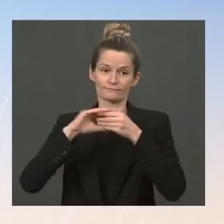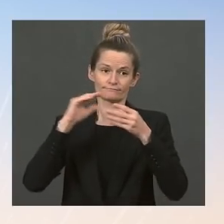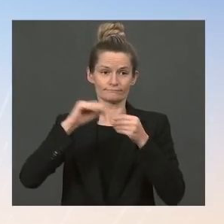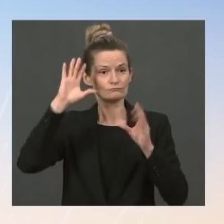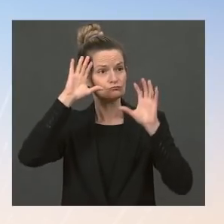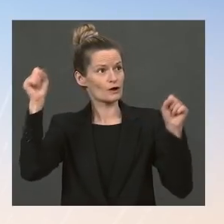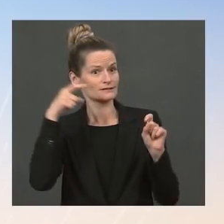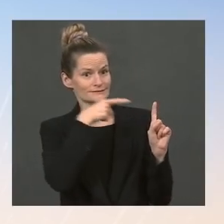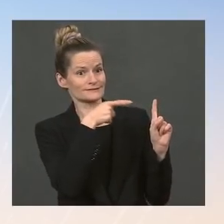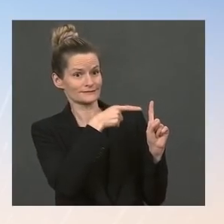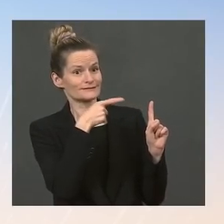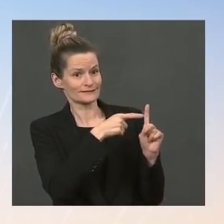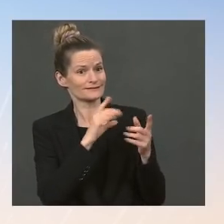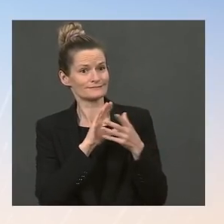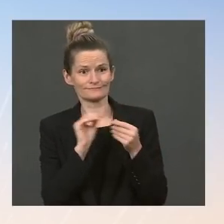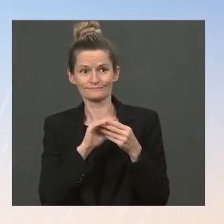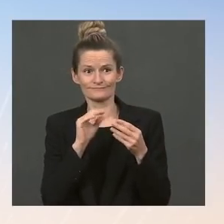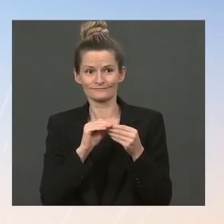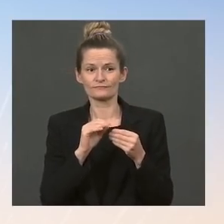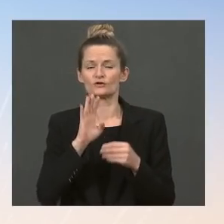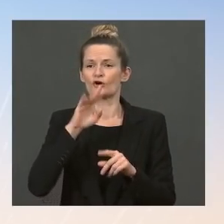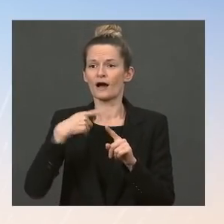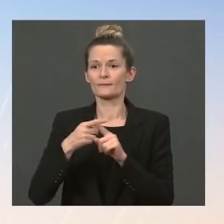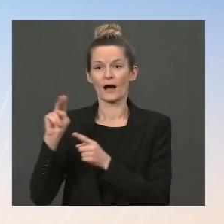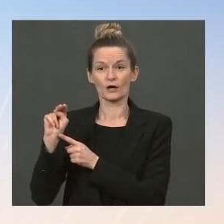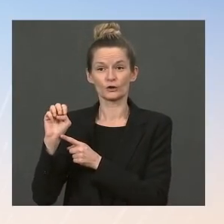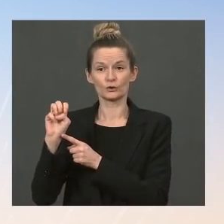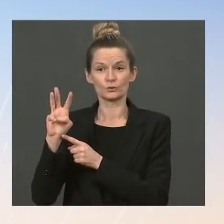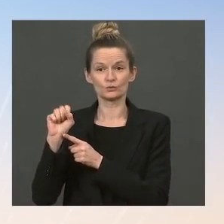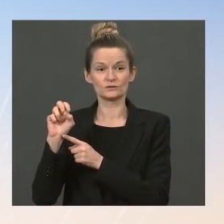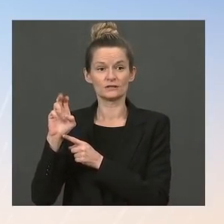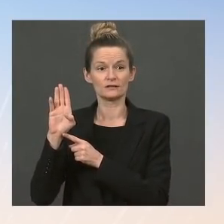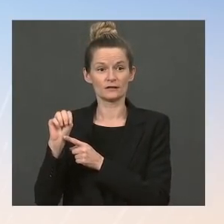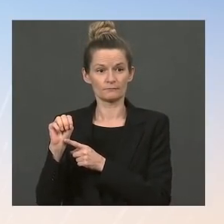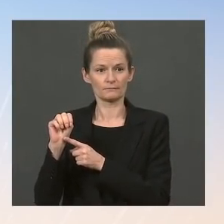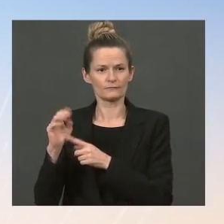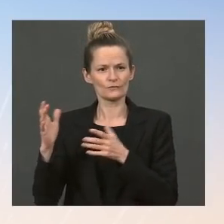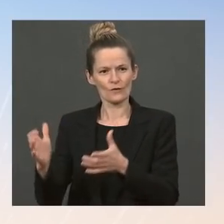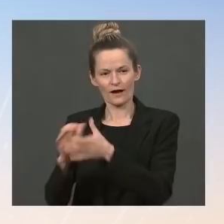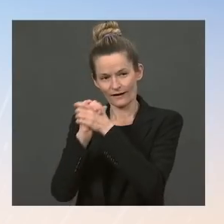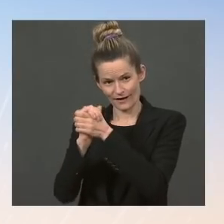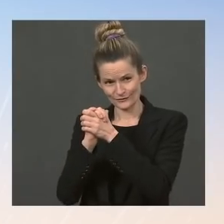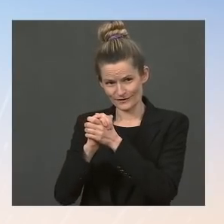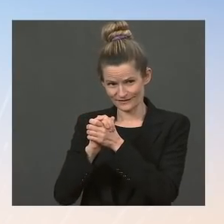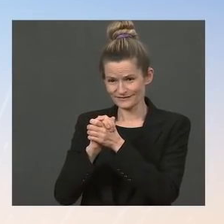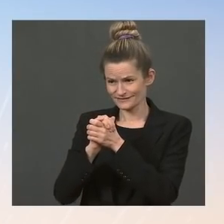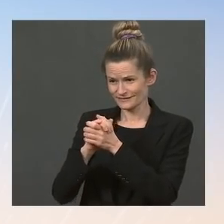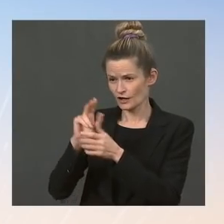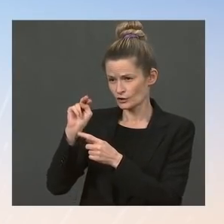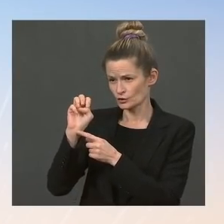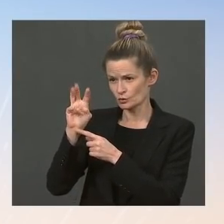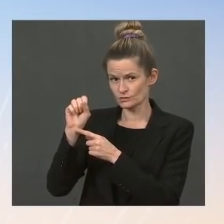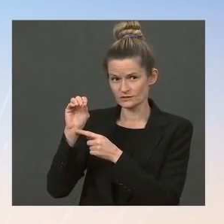The two spoke about how the victory was powered by the governor's strong leadership in the response to COVID, and the need for continuing to talk